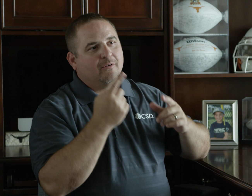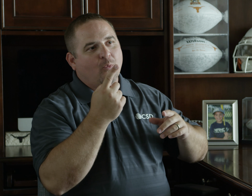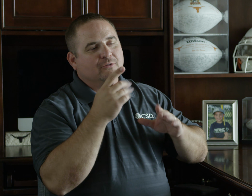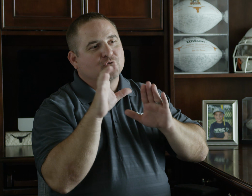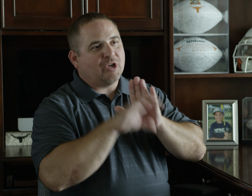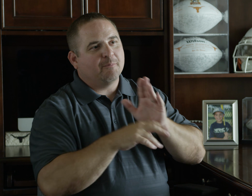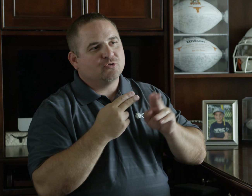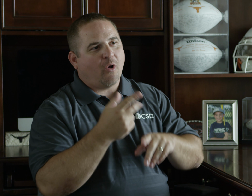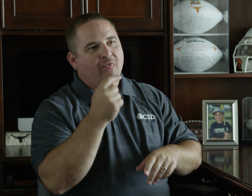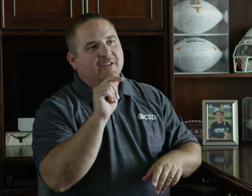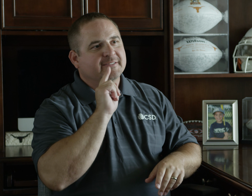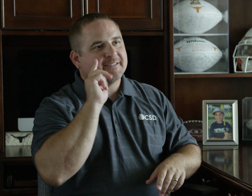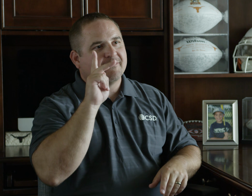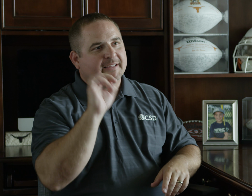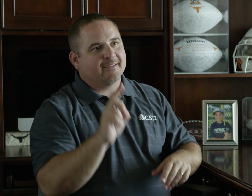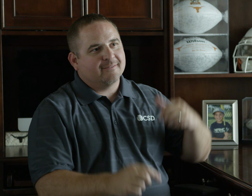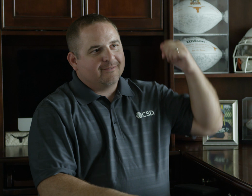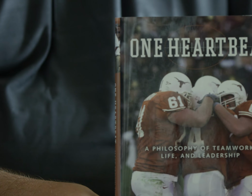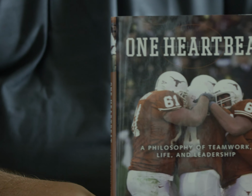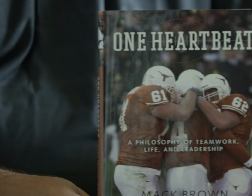One of the chapters he wrote was titled, "The Deaf Kid."